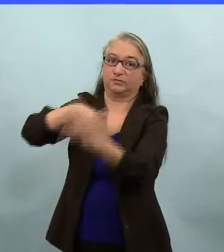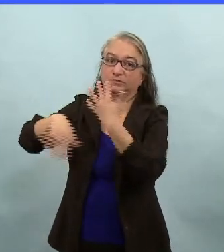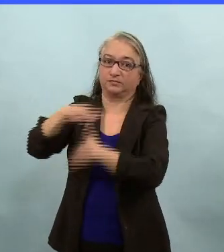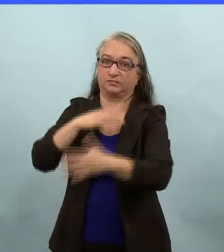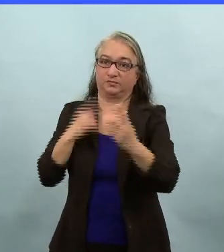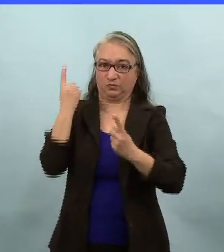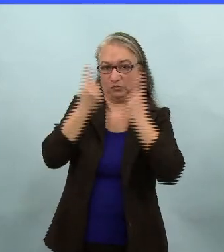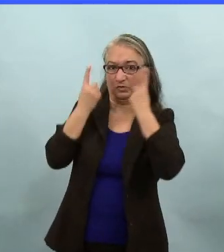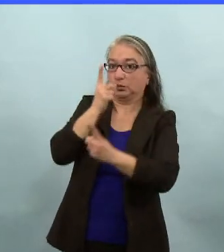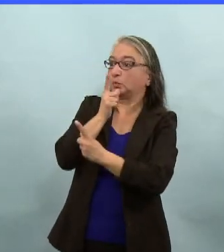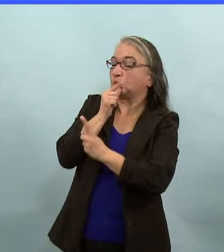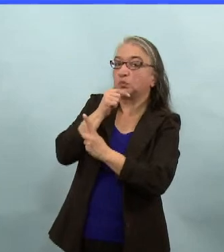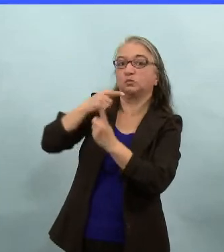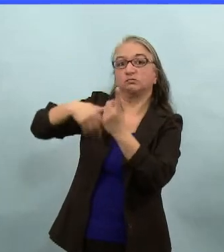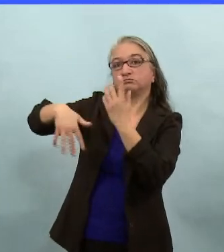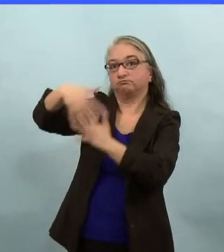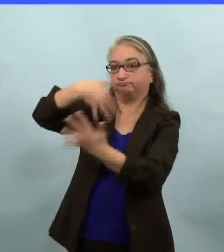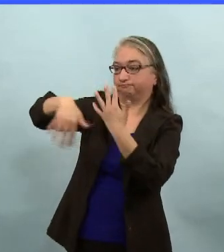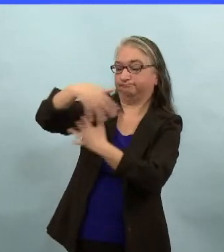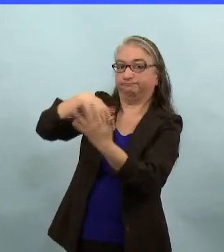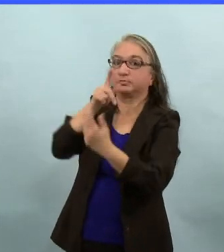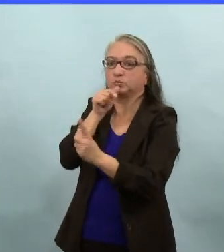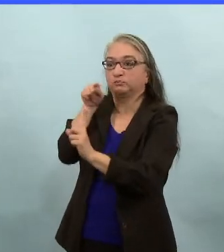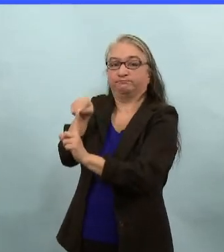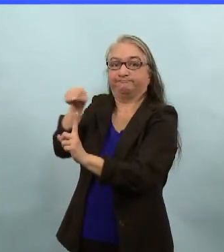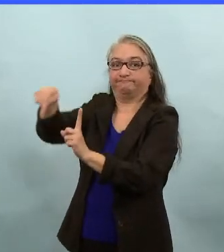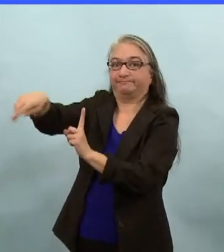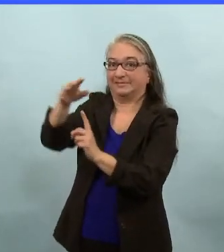you know is it safe for you to interact with those who are unboxing it and you have to